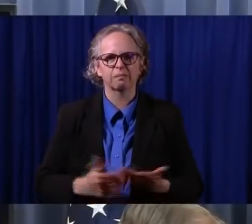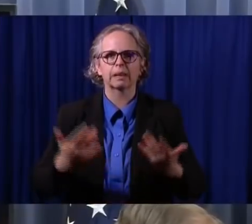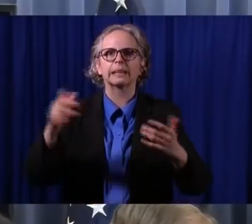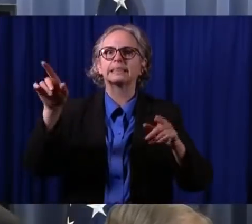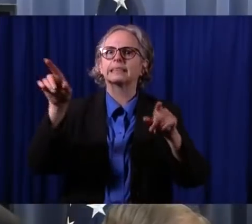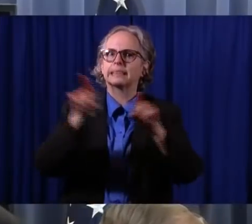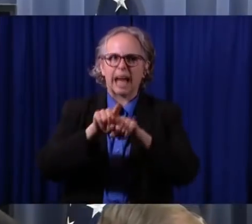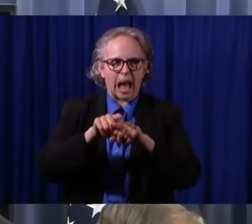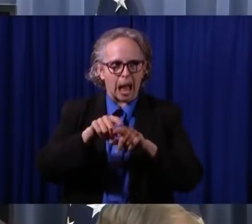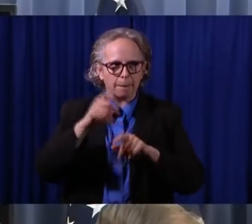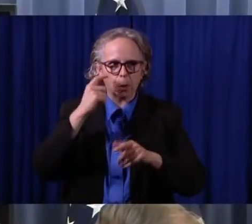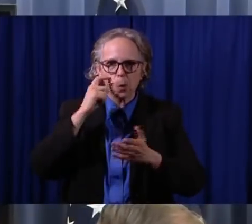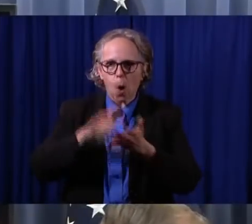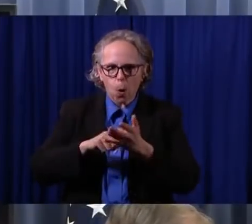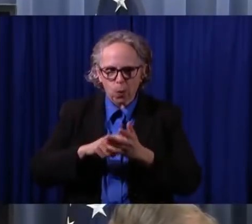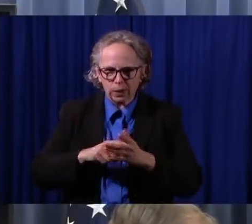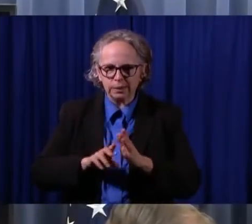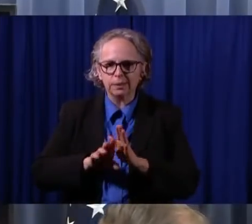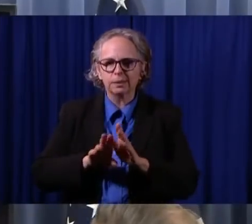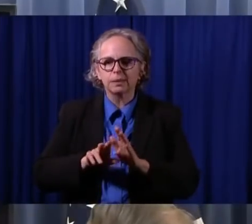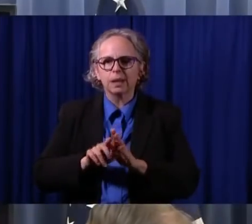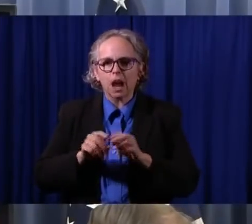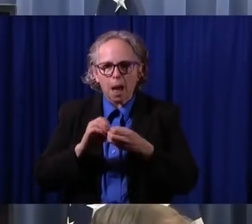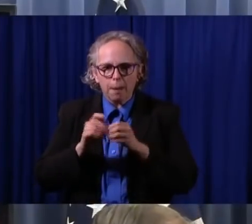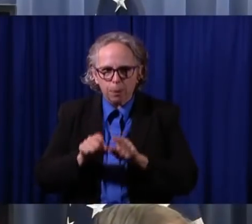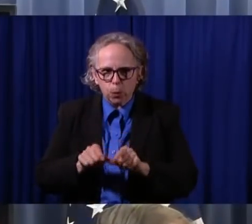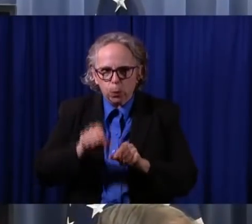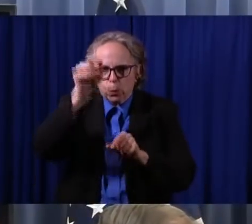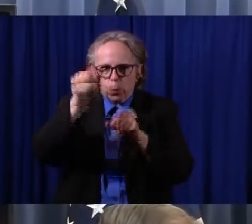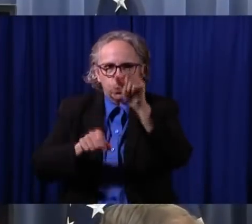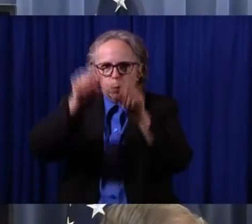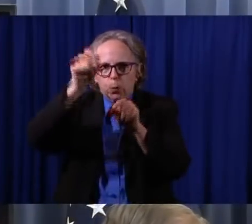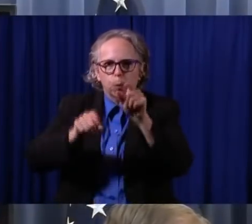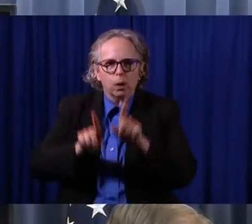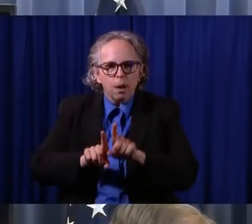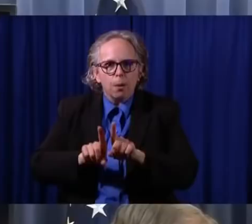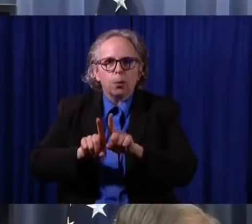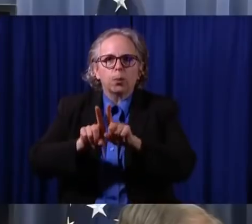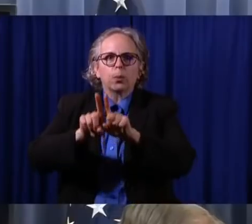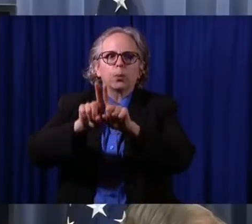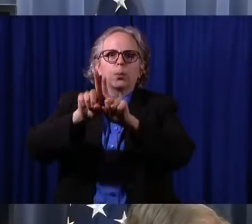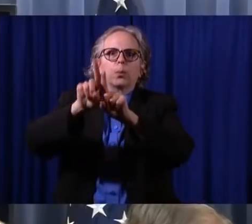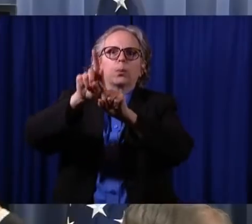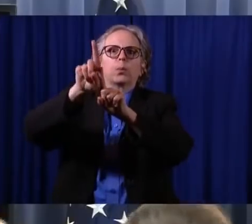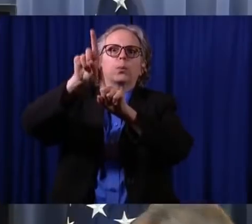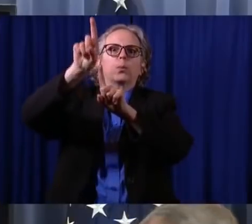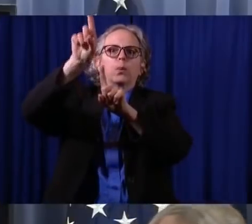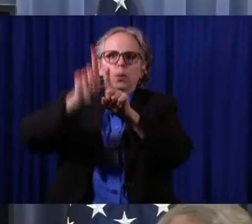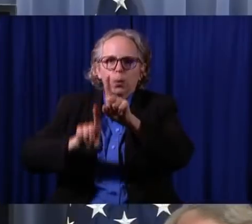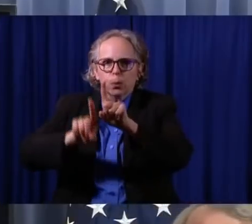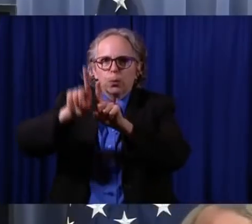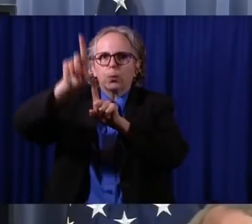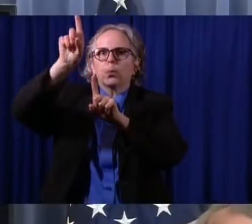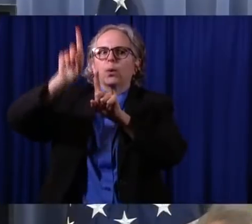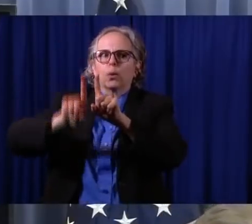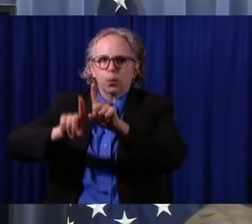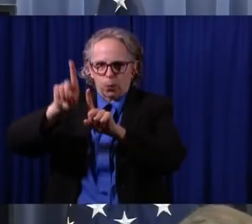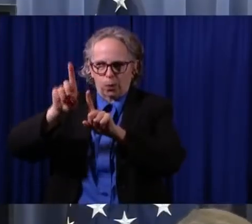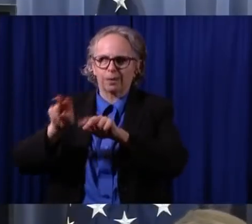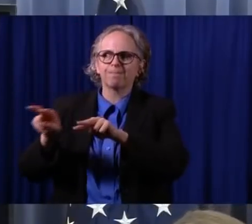TO CLARK COUNTY AND LOOK AT THE CLARK COUNTY NUMBERS. AGAIN, WE ARE STARTING TO SEE SPIKES HERE.